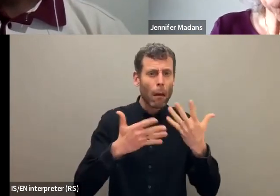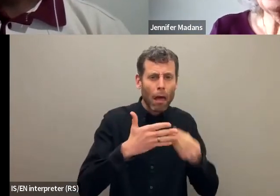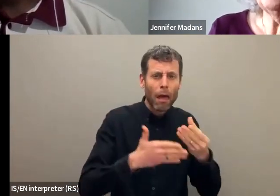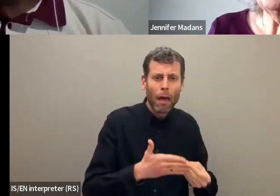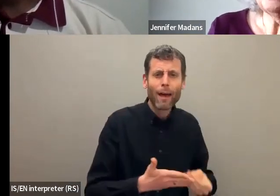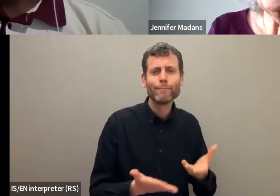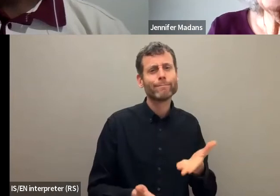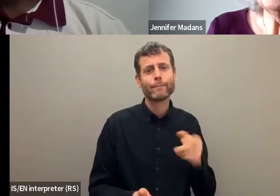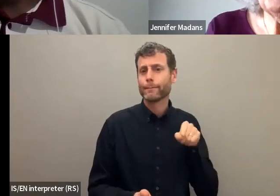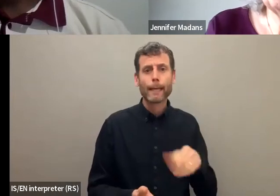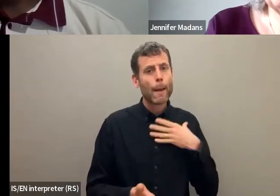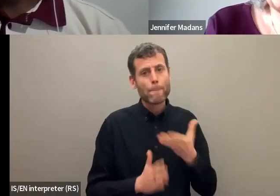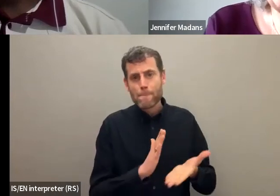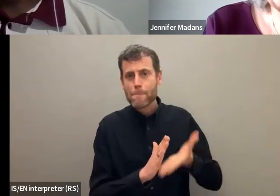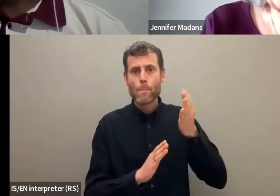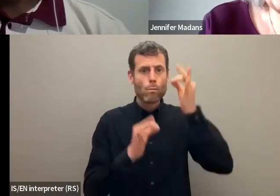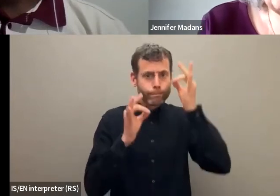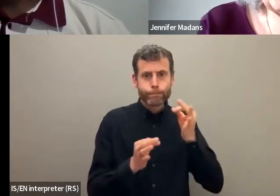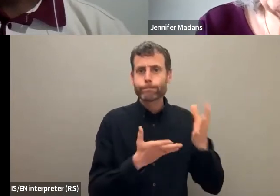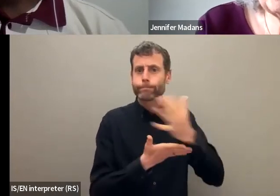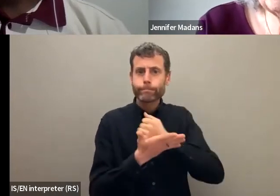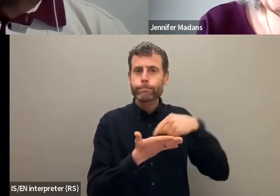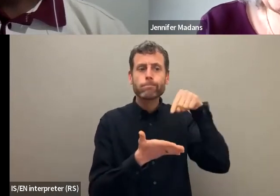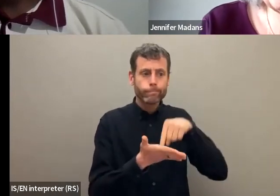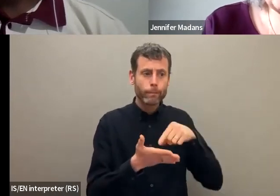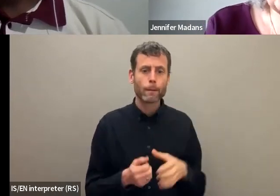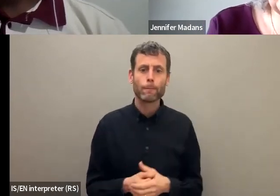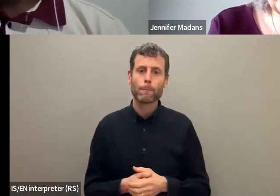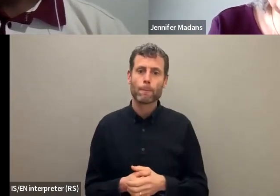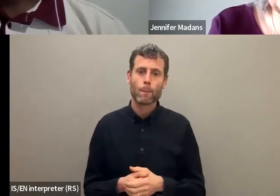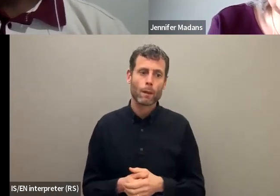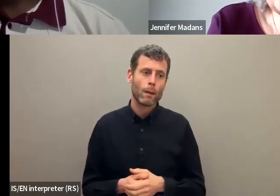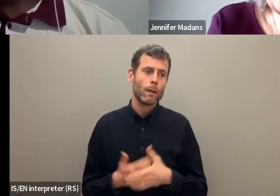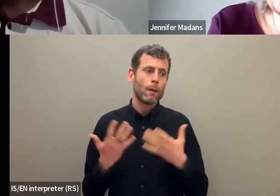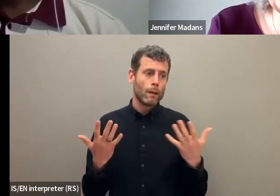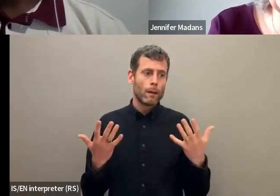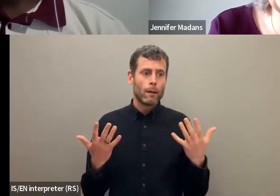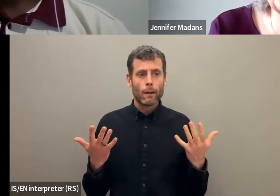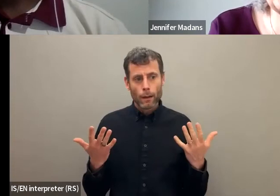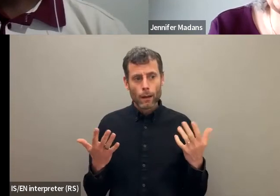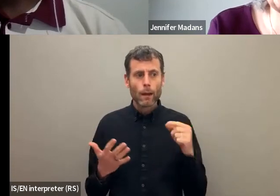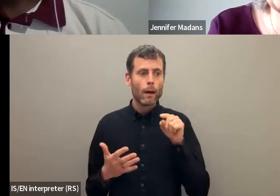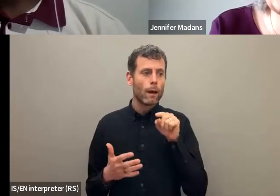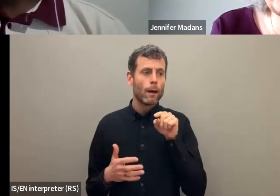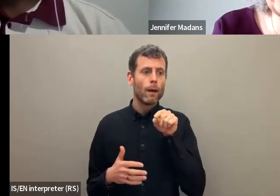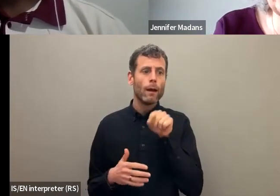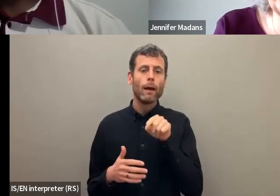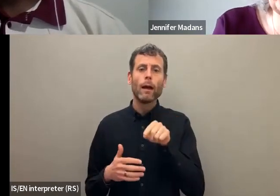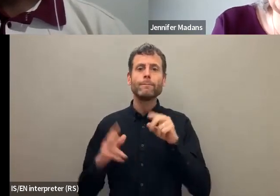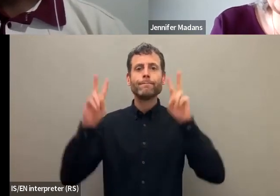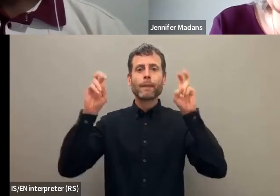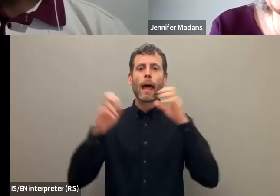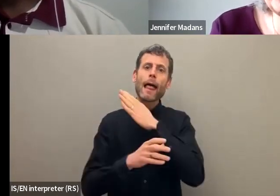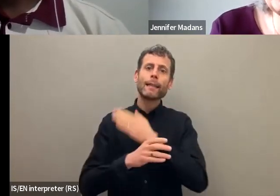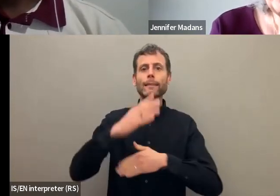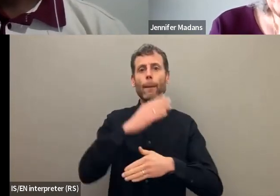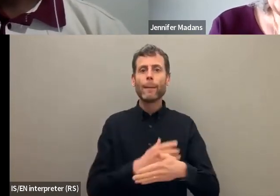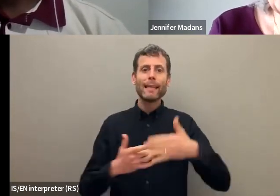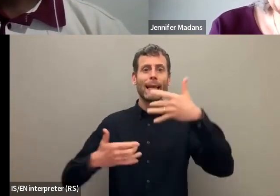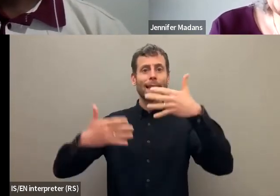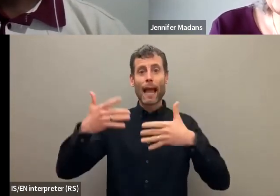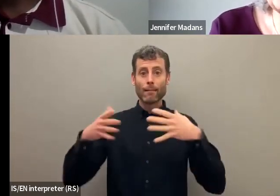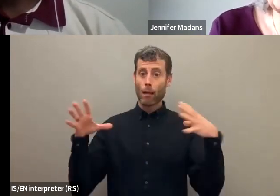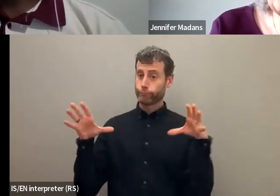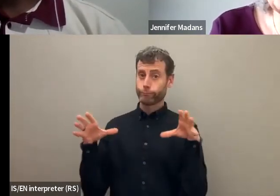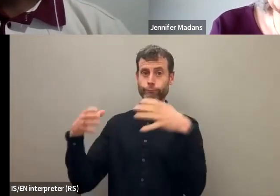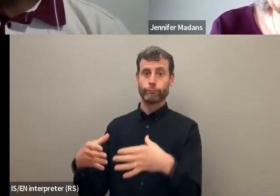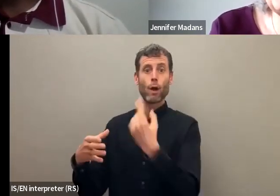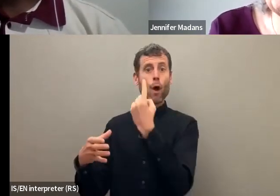Jennifer Madans: We have the data set the set of tools that have been developed by the Washington group, and that these have been adopted by national statistical offices rpg development ministries and and NGOs and.